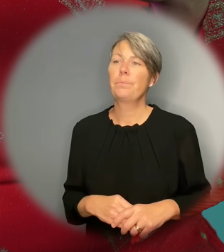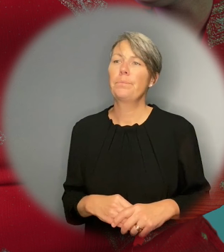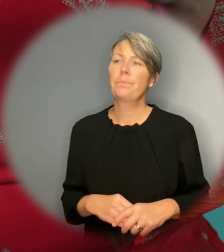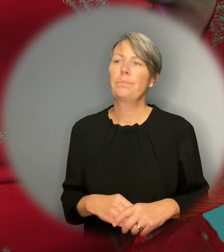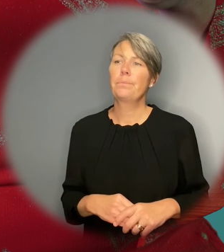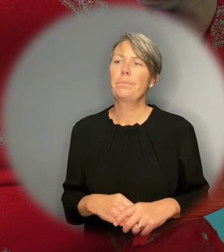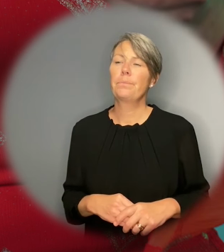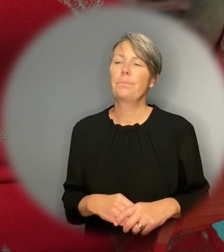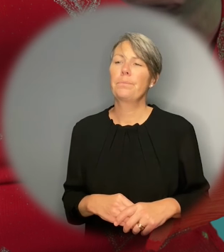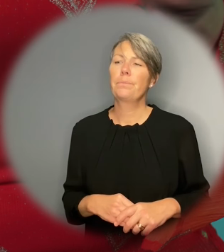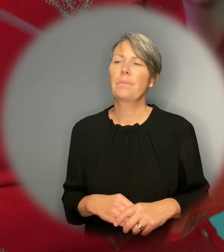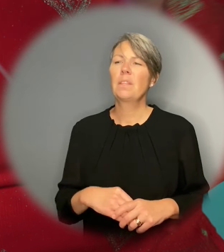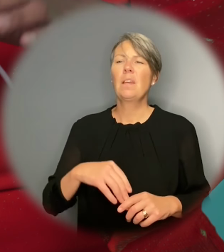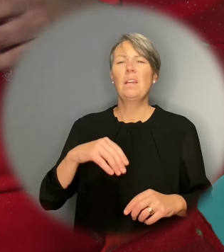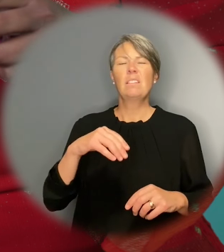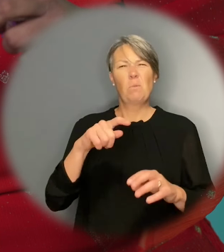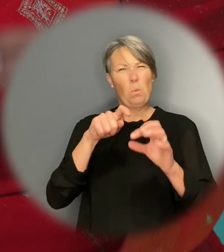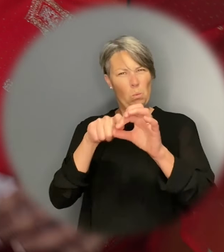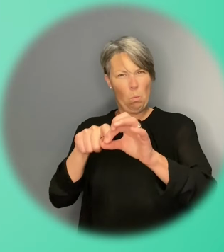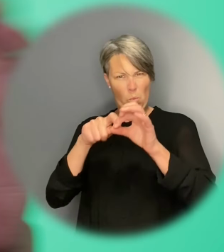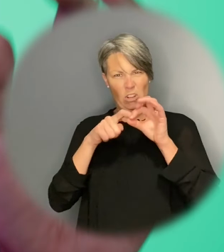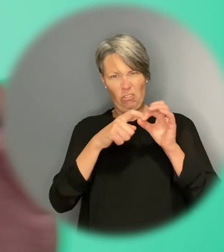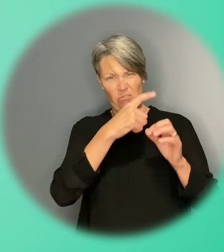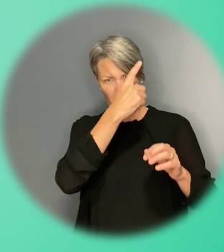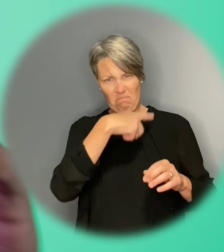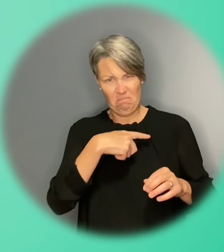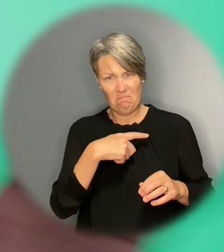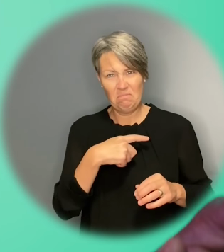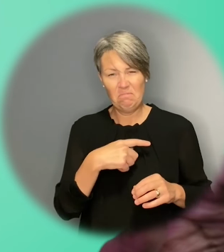have different assumptions about how this all goes? Feel empowered to stop the